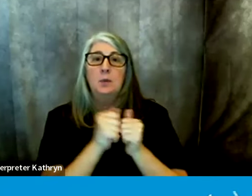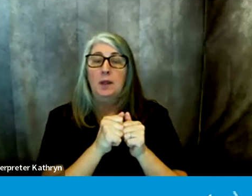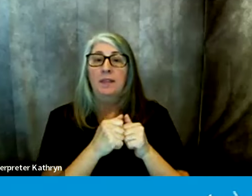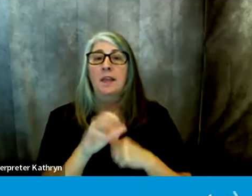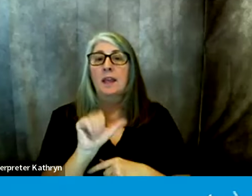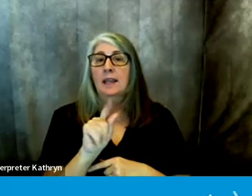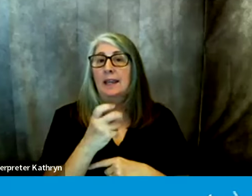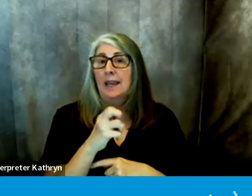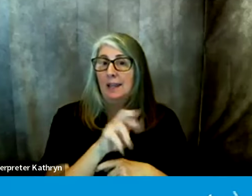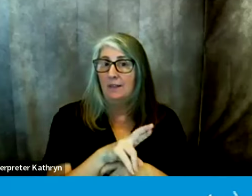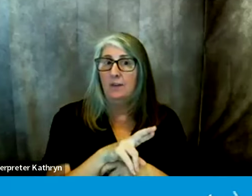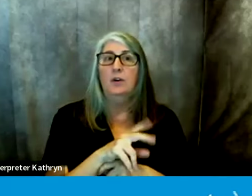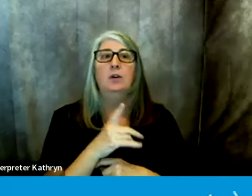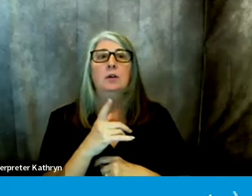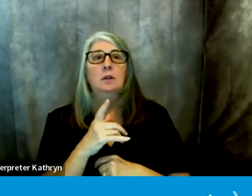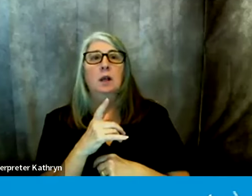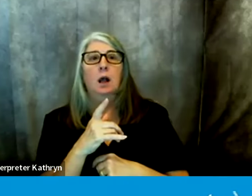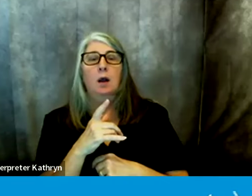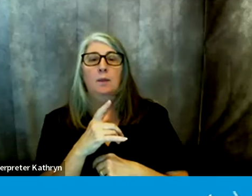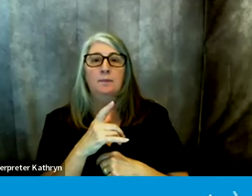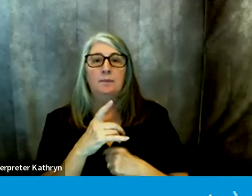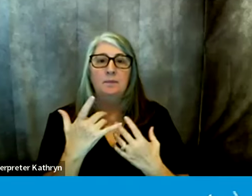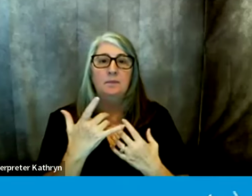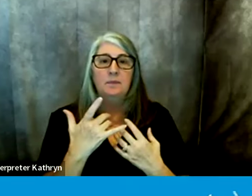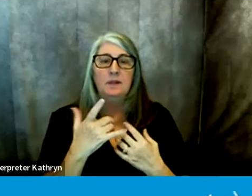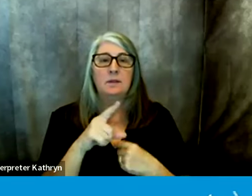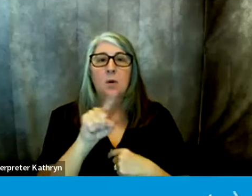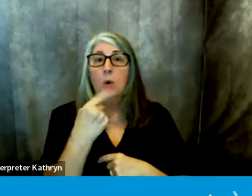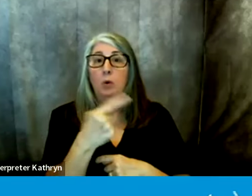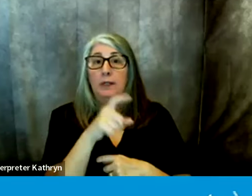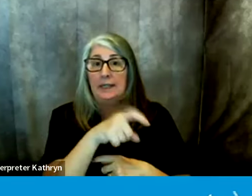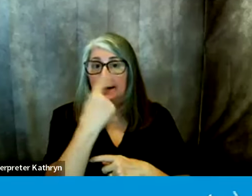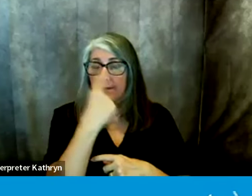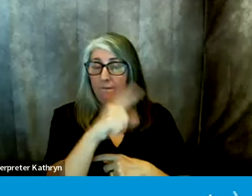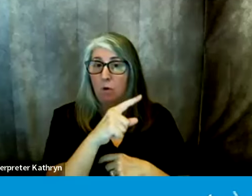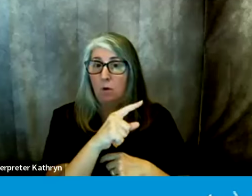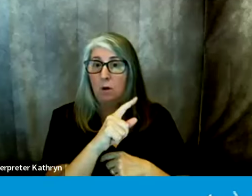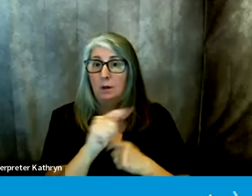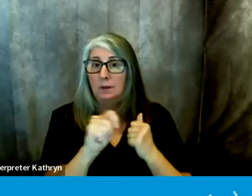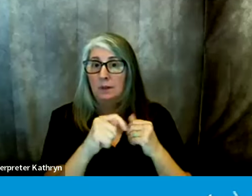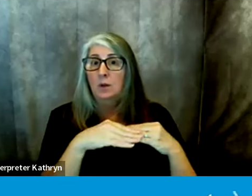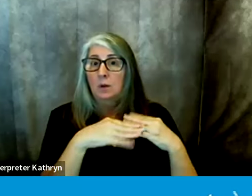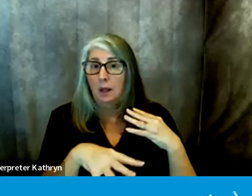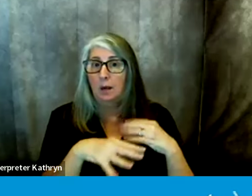I think that the thinking has changed in the last 10 years. It certainly has changed as I've been in the clinical practice independently.